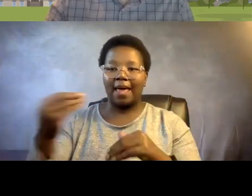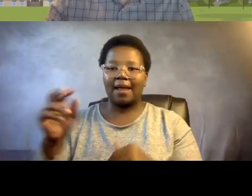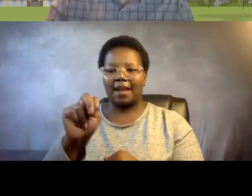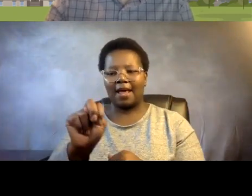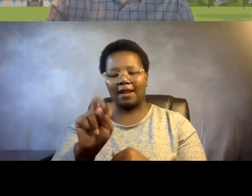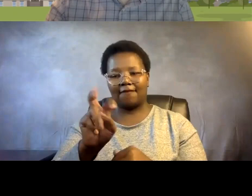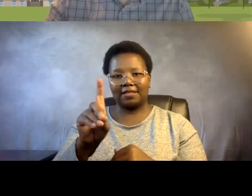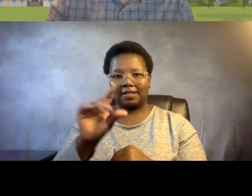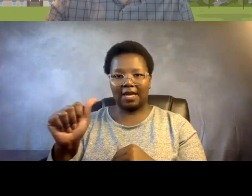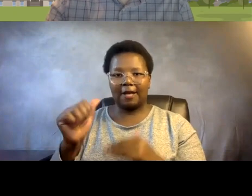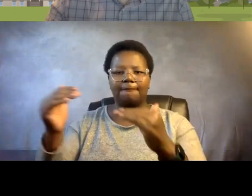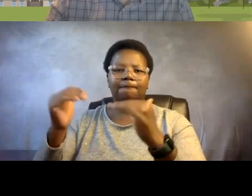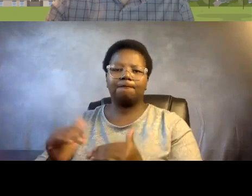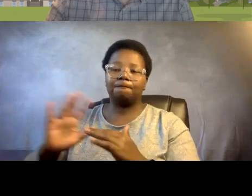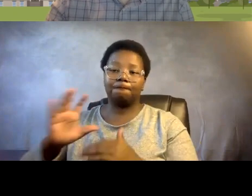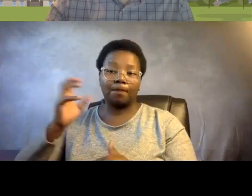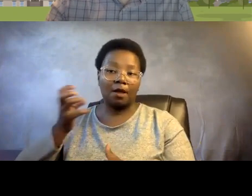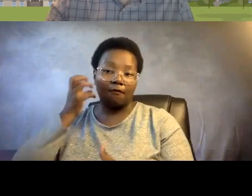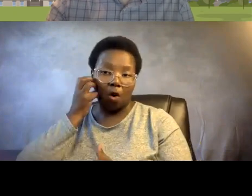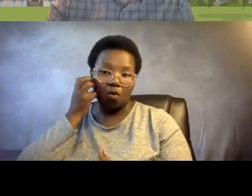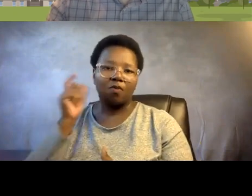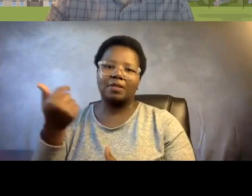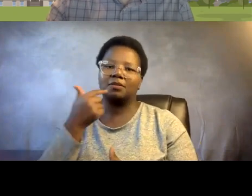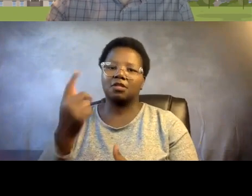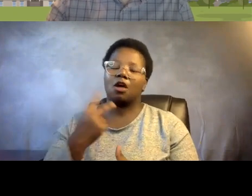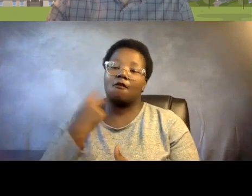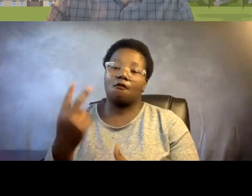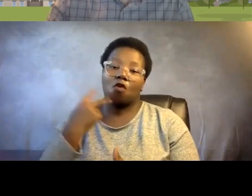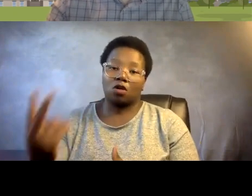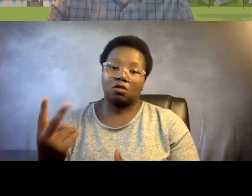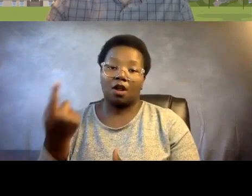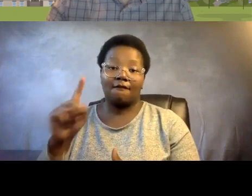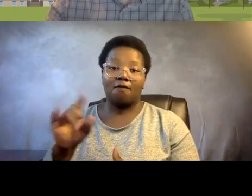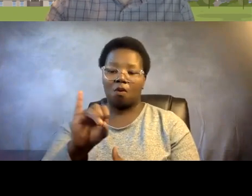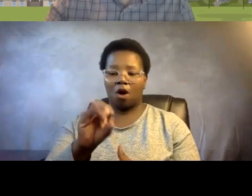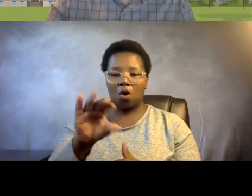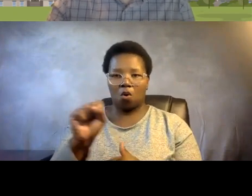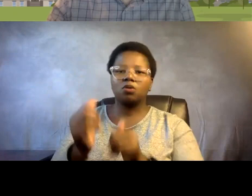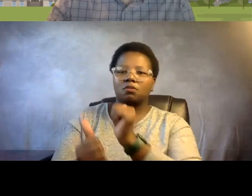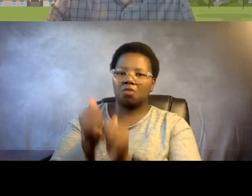our data indicate the VoiceOver for iOS is by far the most common mobile screen reader 72 percent